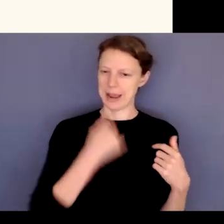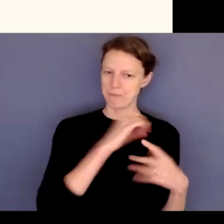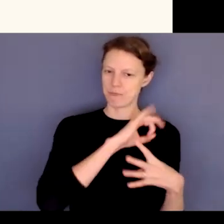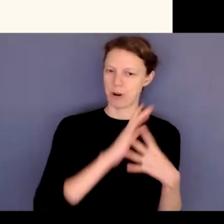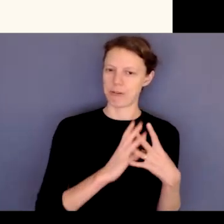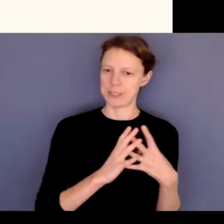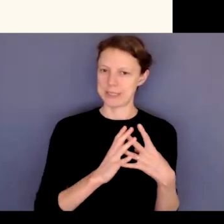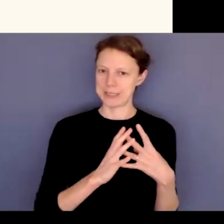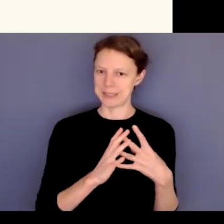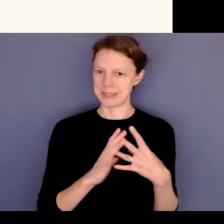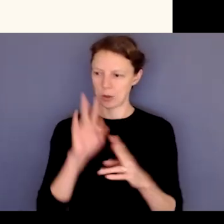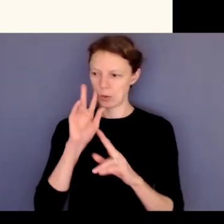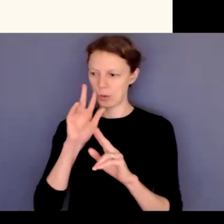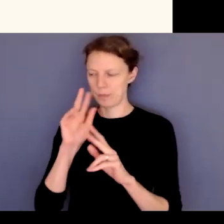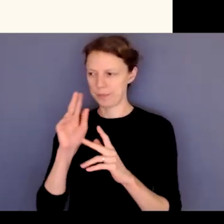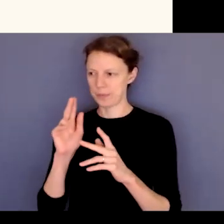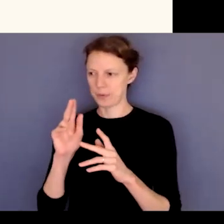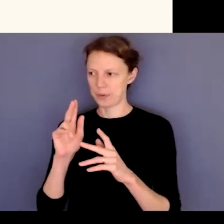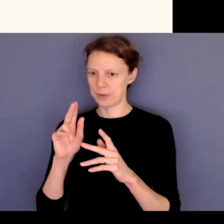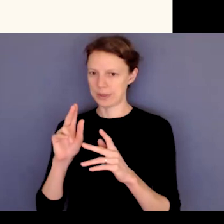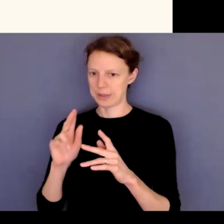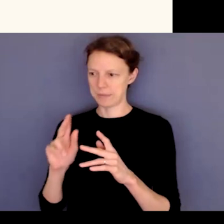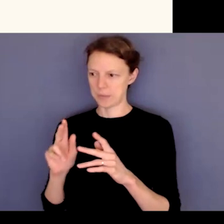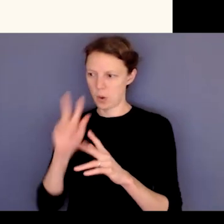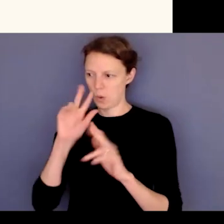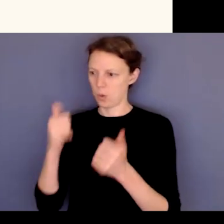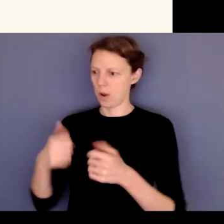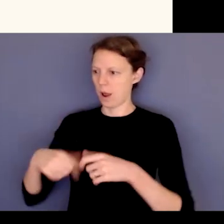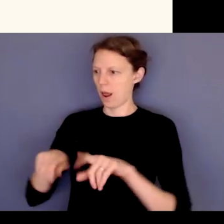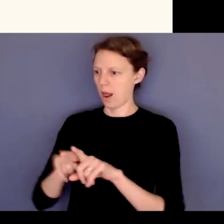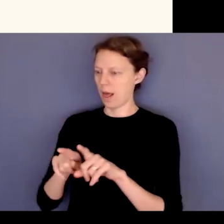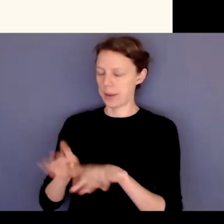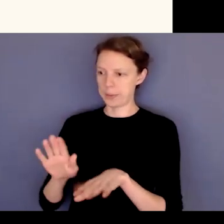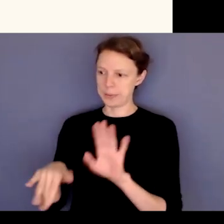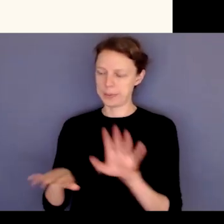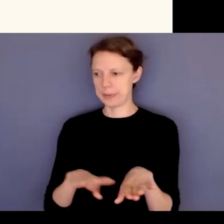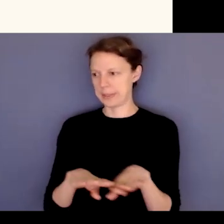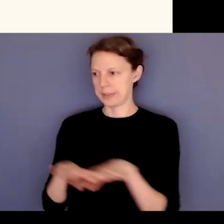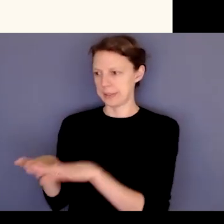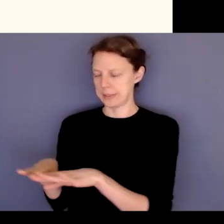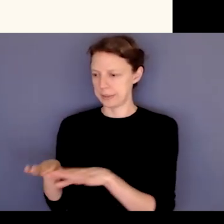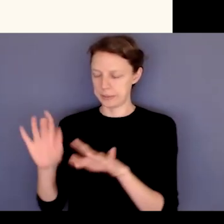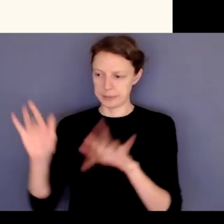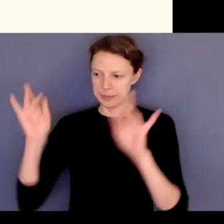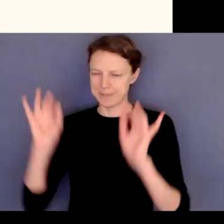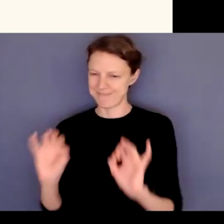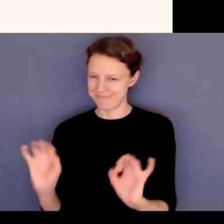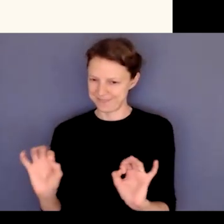having a really, really schmick consistent looking sort of page. And you can kind of see it's a really interesting exercise, if